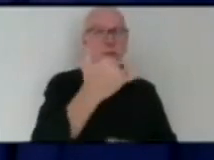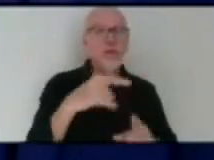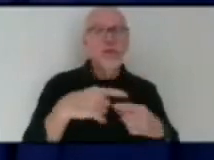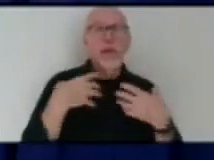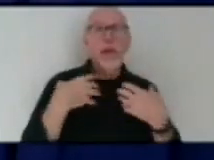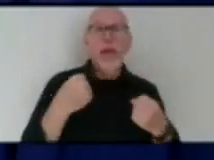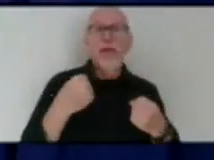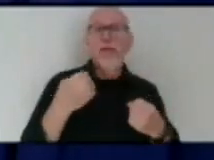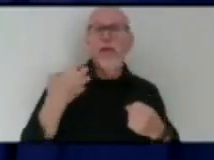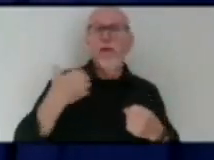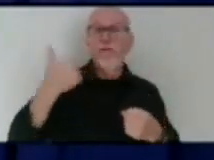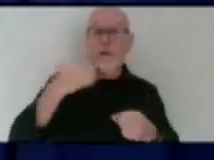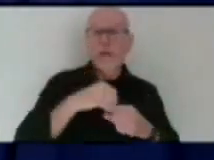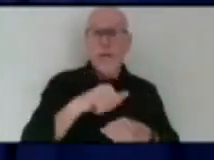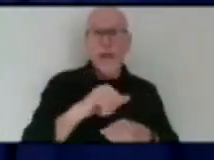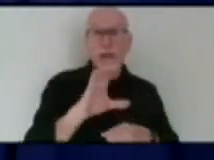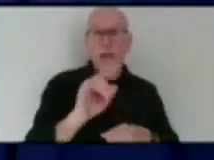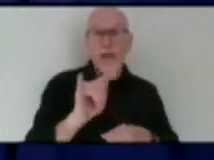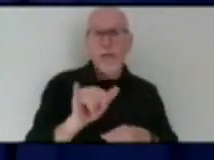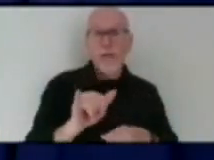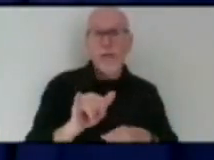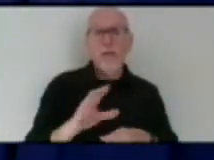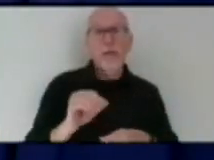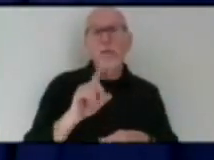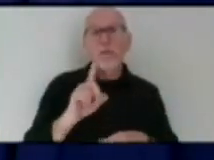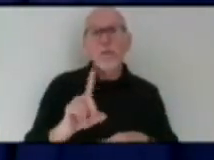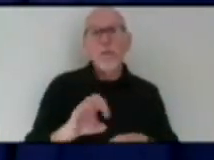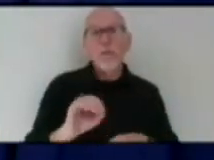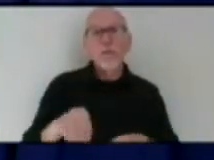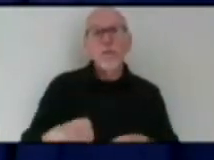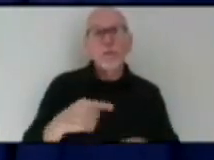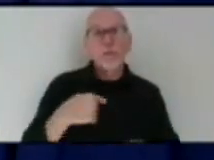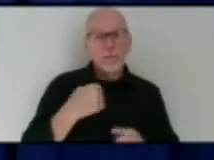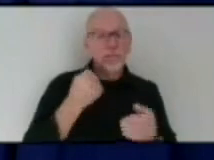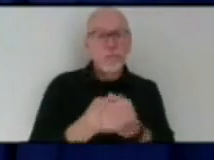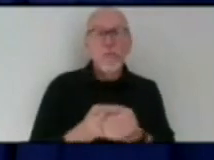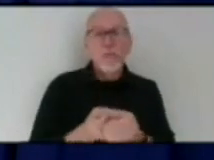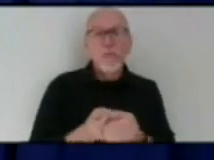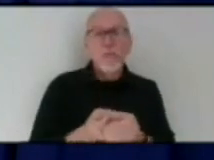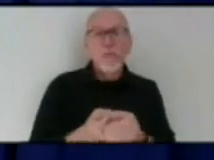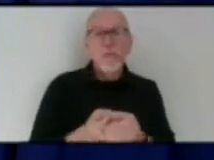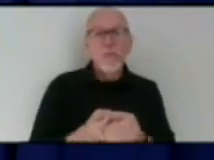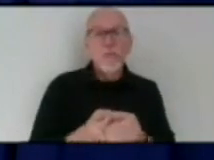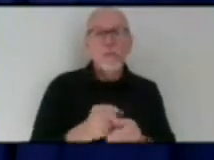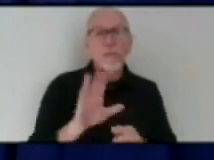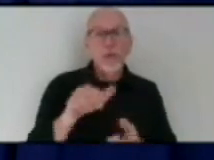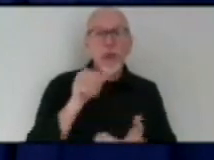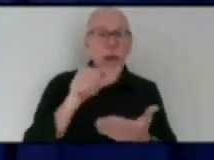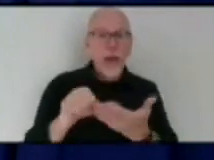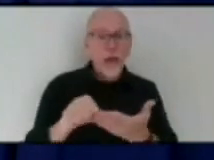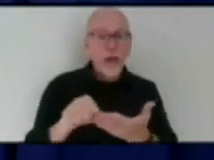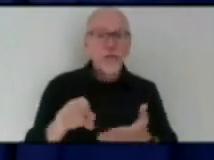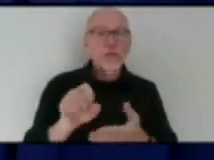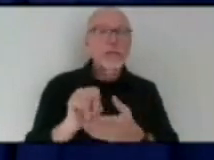that county, and 100% supported the letter that he sent cautioning churches